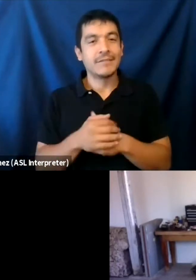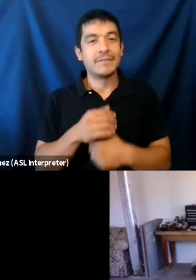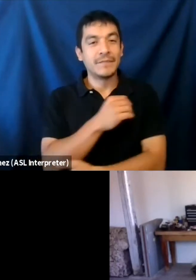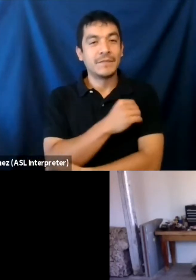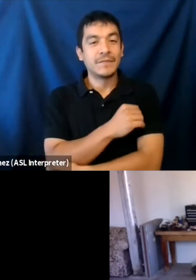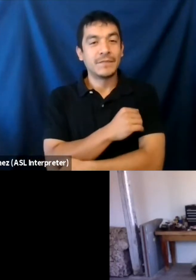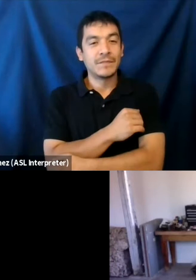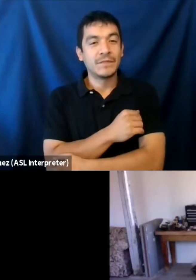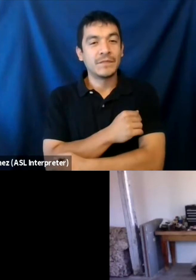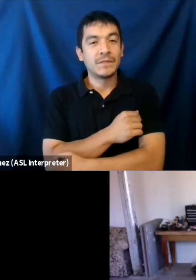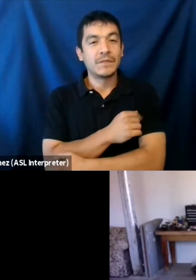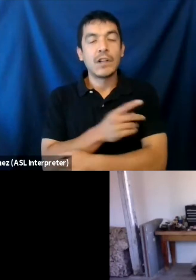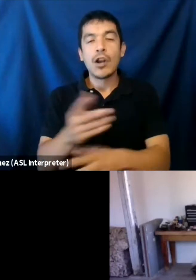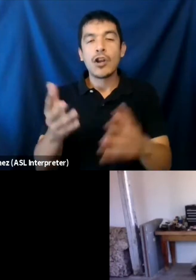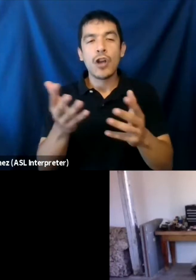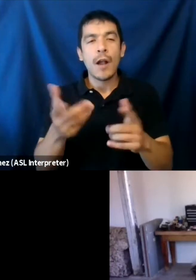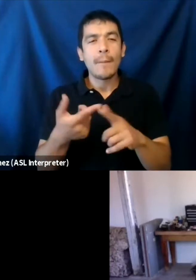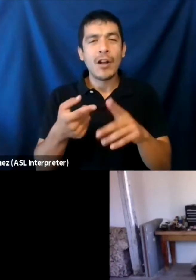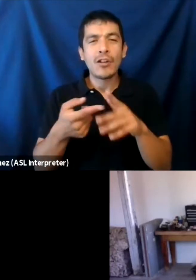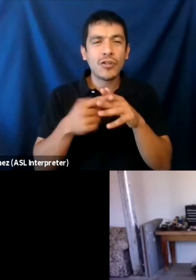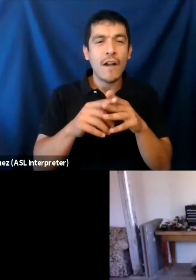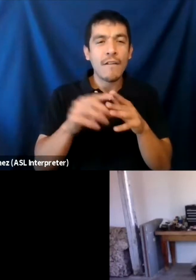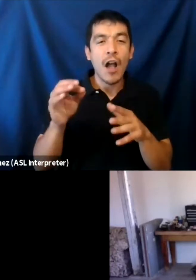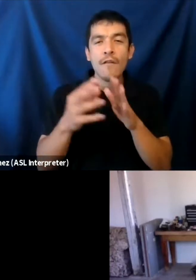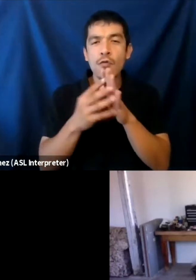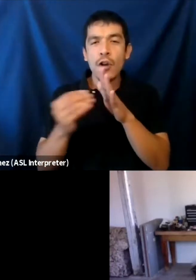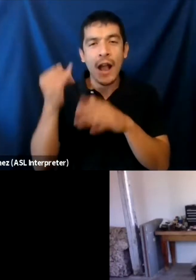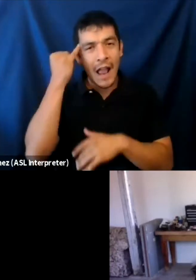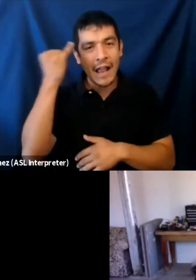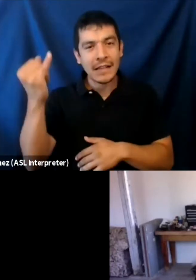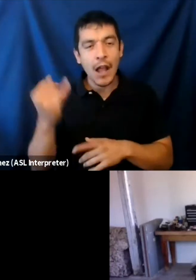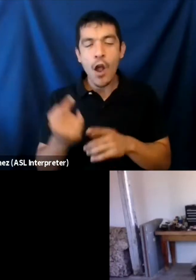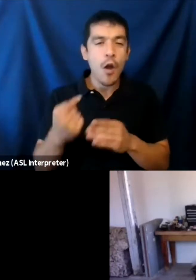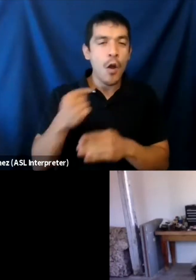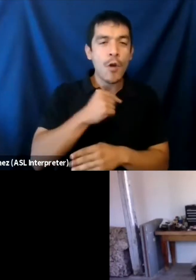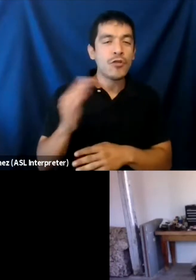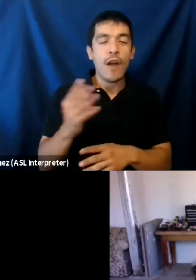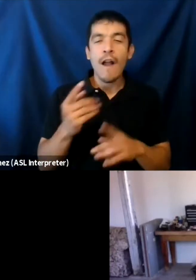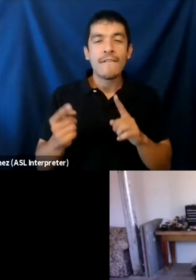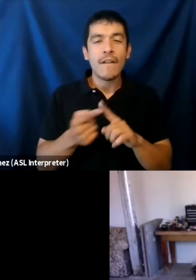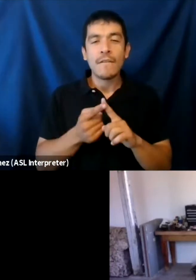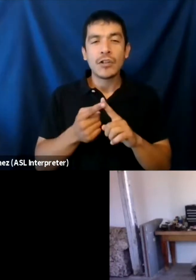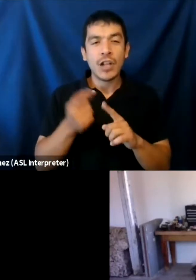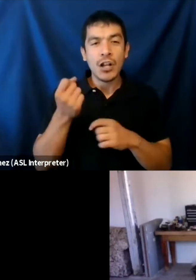You're talking about like the origin of recorded ideas, going back to like our very first understandings of planetary movement.